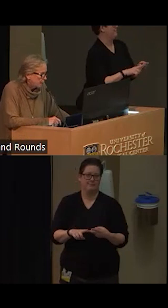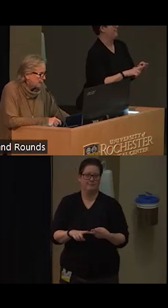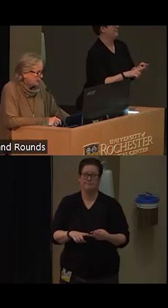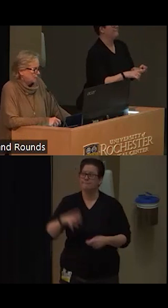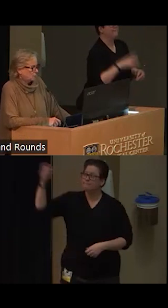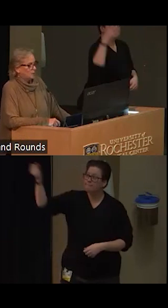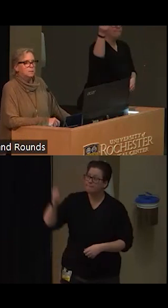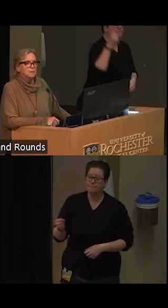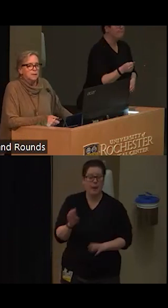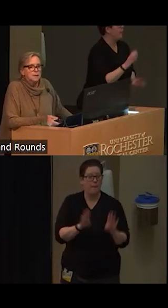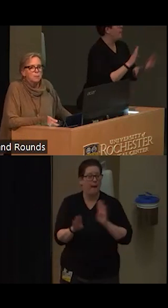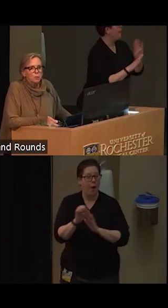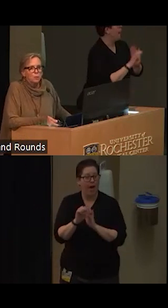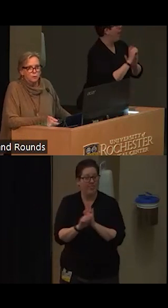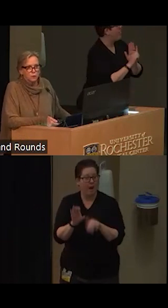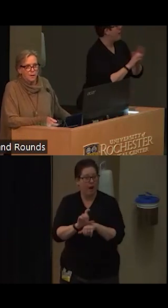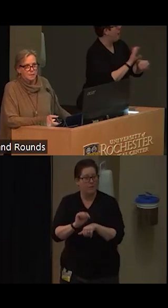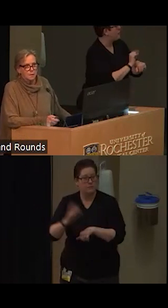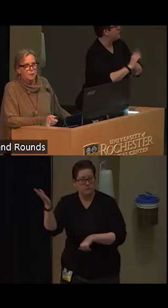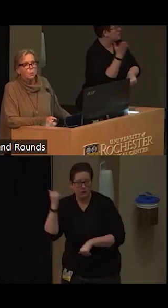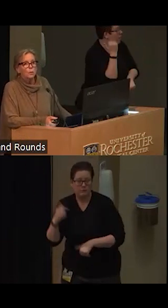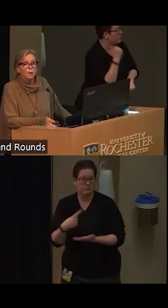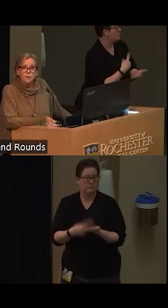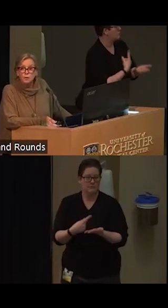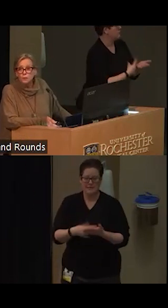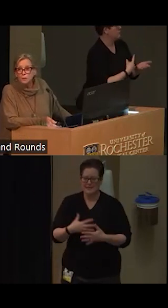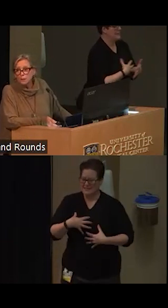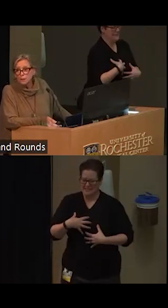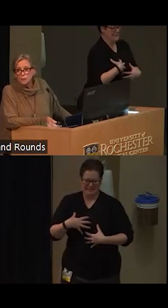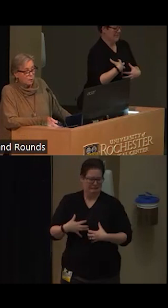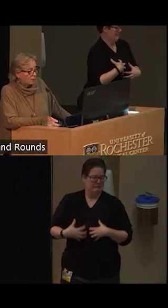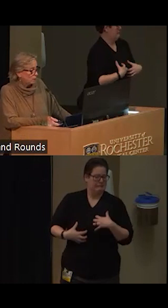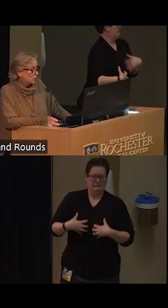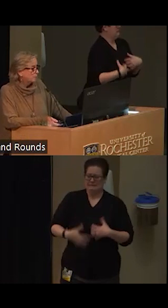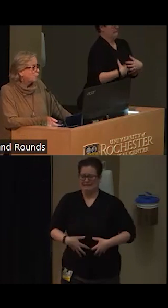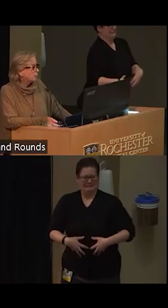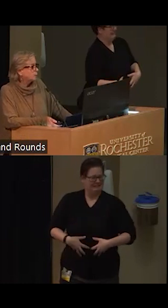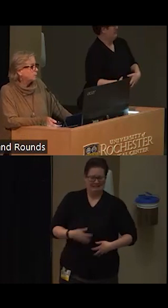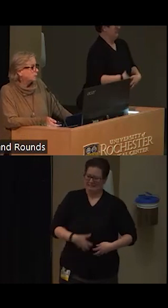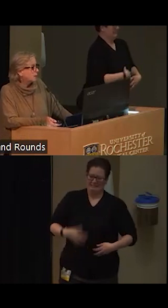bioethics discussing moral distress or additional areas that we thought were important to address